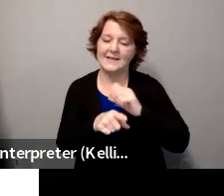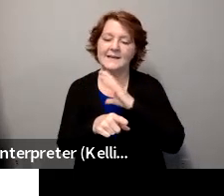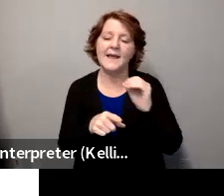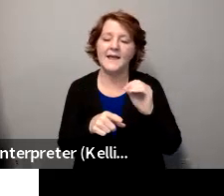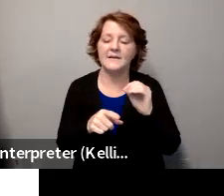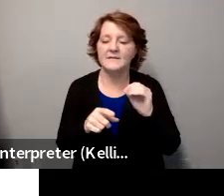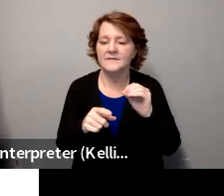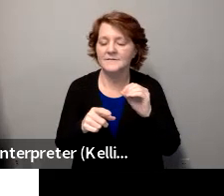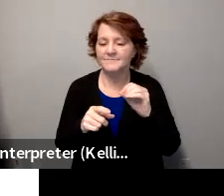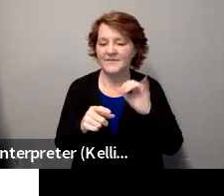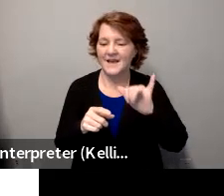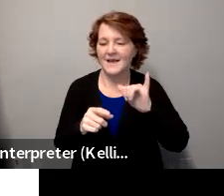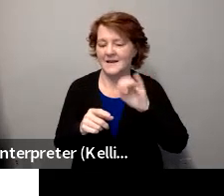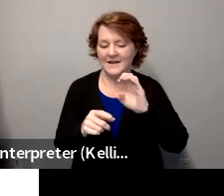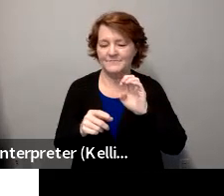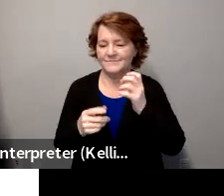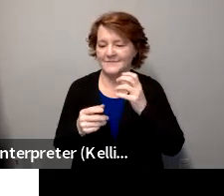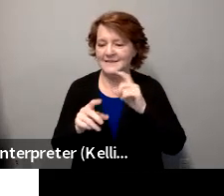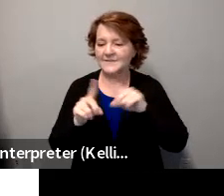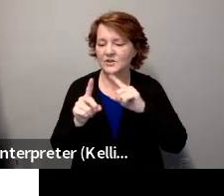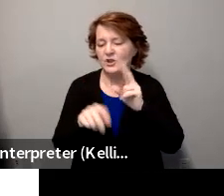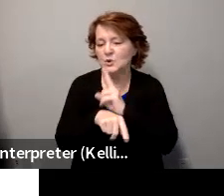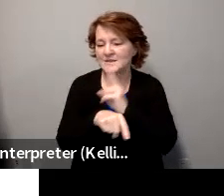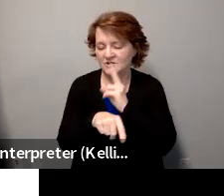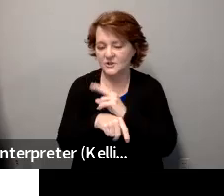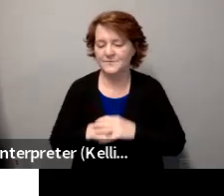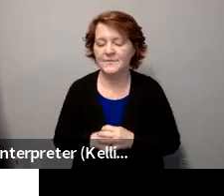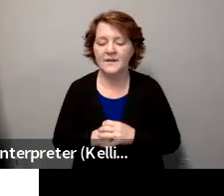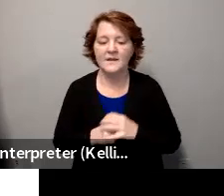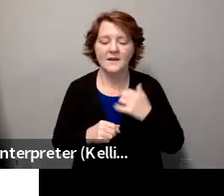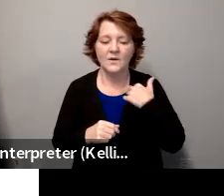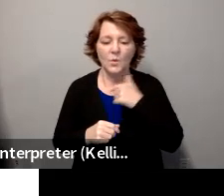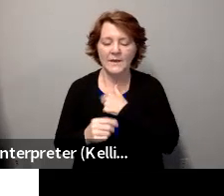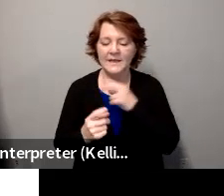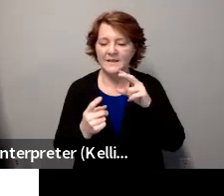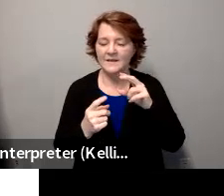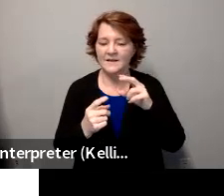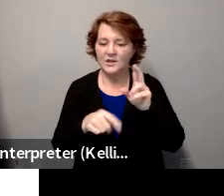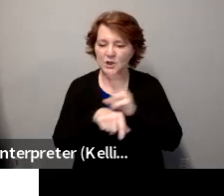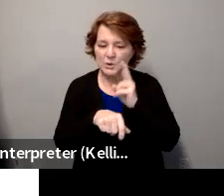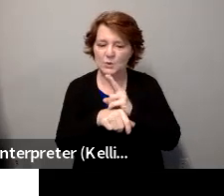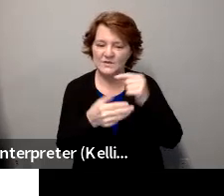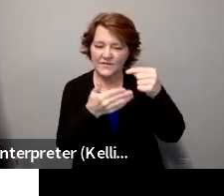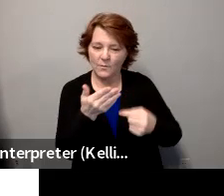and lessons observed relayed and documented are not integrated into the plans, policies,